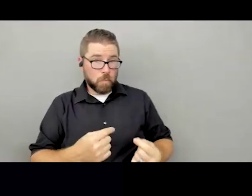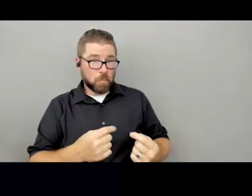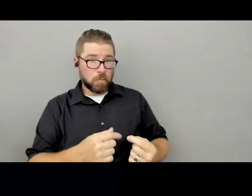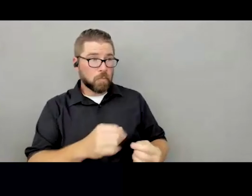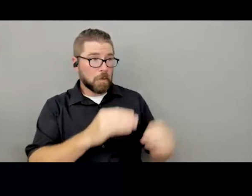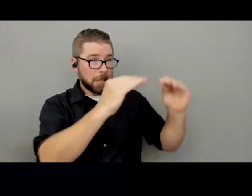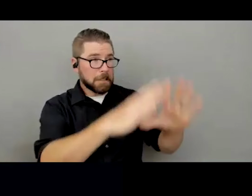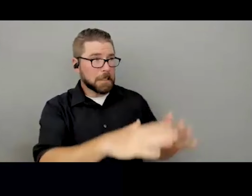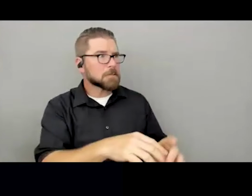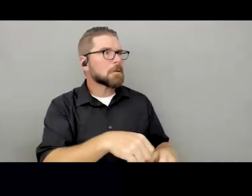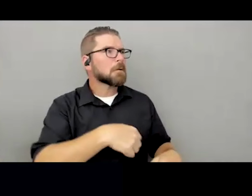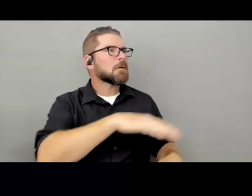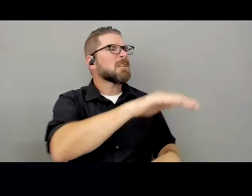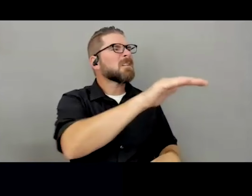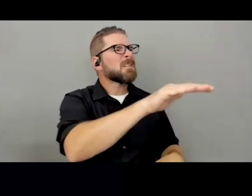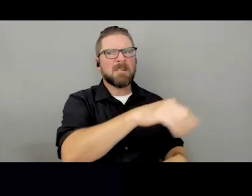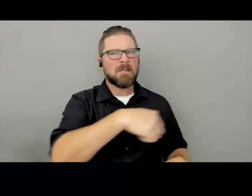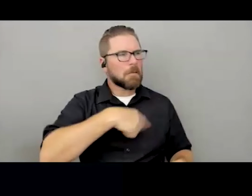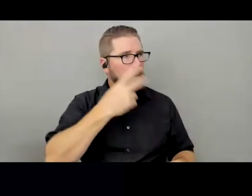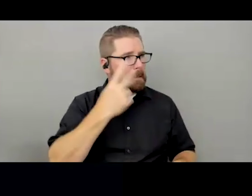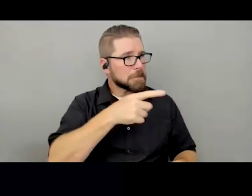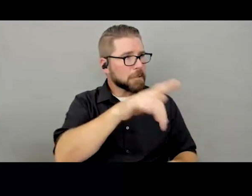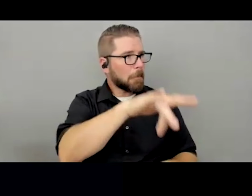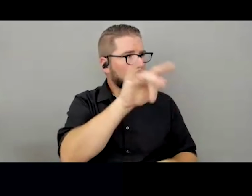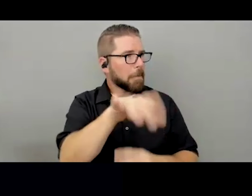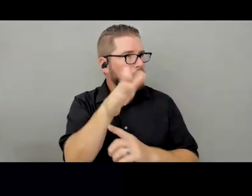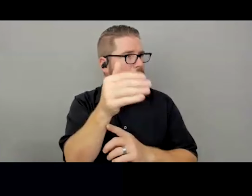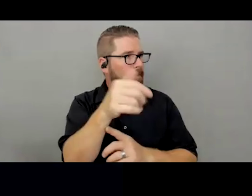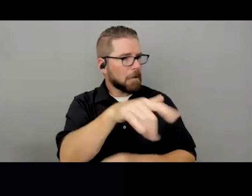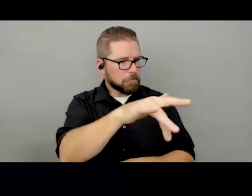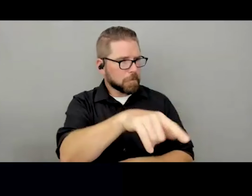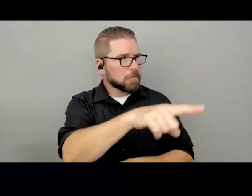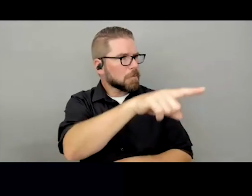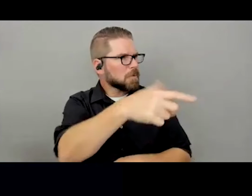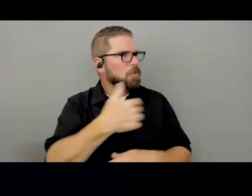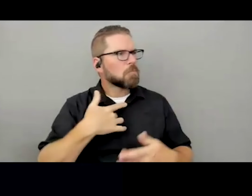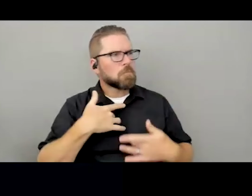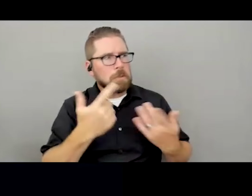just to get clarification as to, you know, what's going on, some more details.